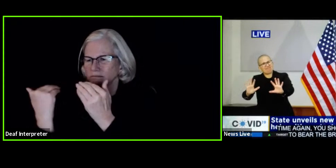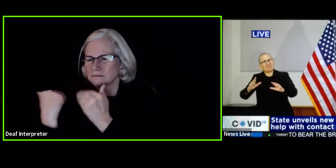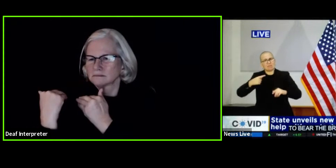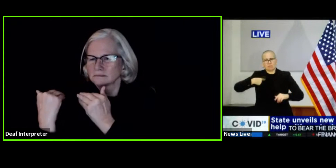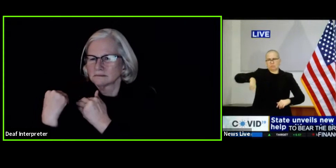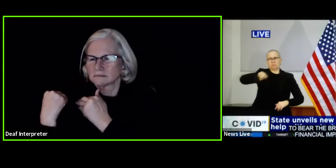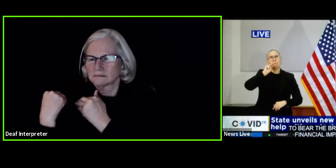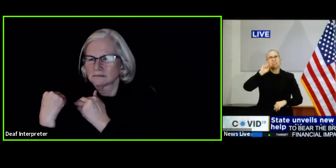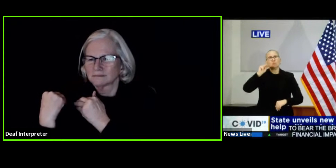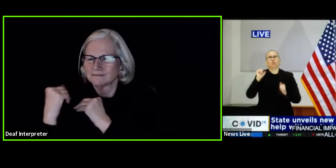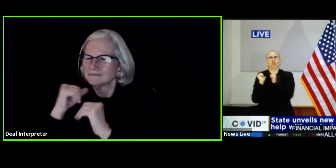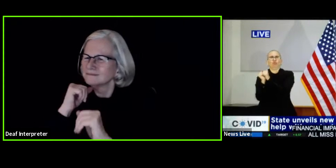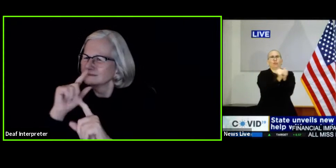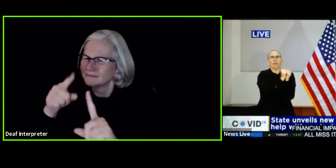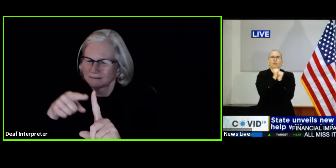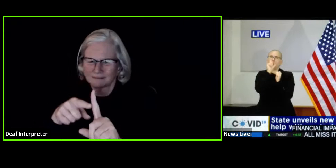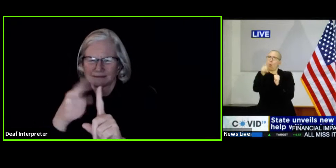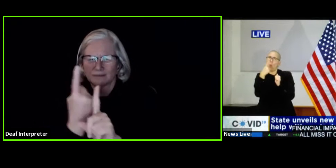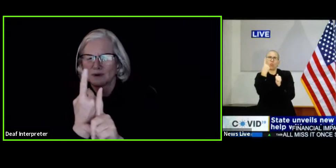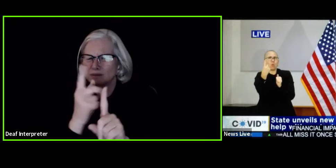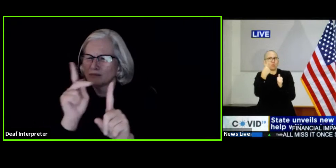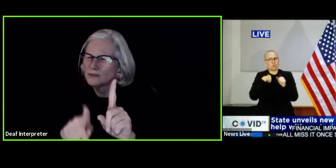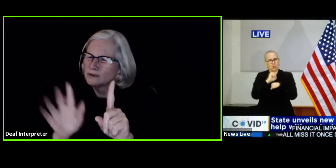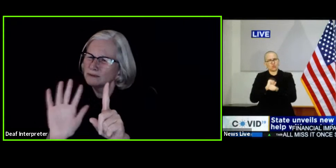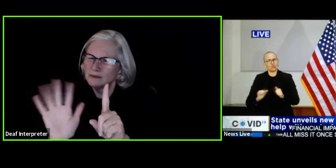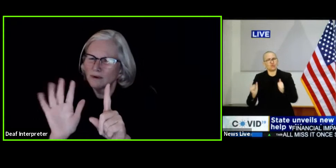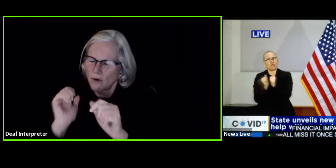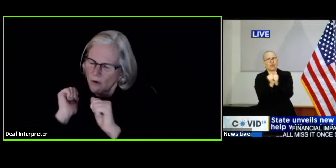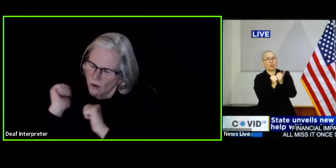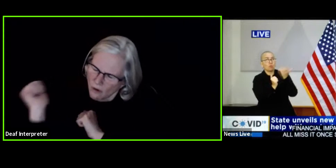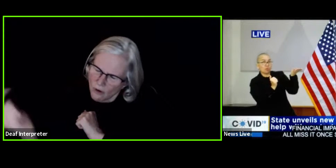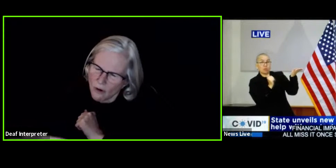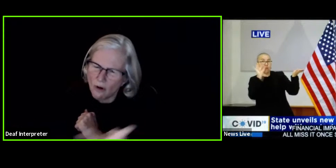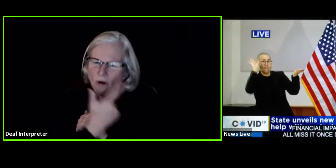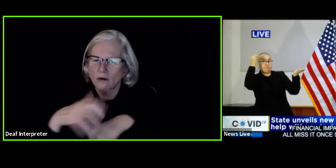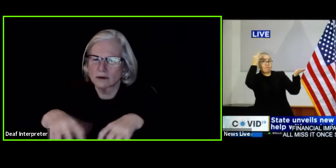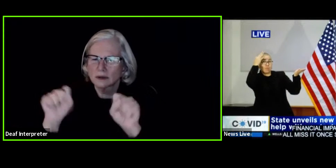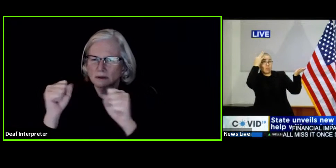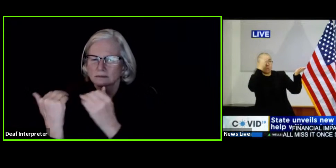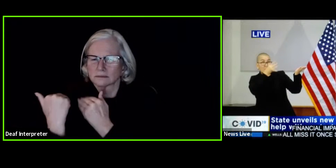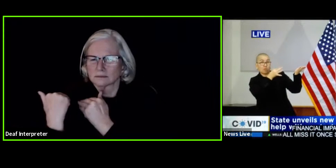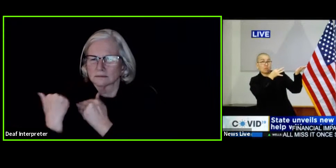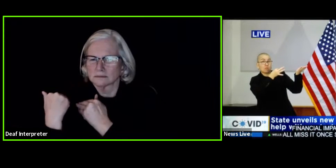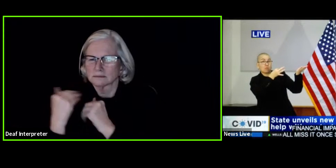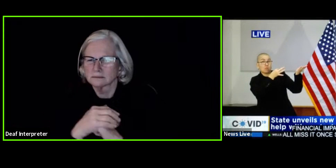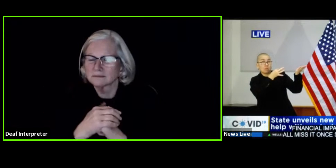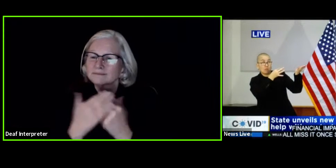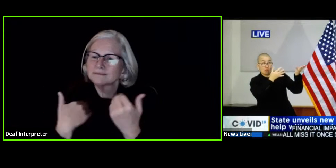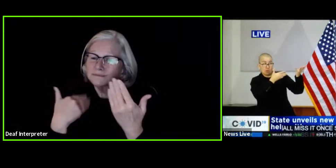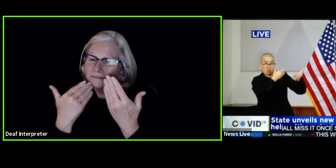TO DO THAT. AGAIN, I WOULD REITERATE TO OUR FEDERAL PARTNERS, TO THE OUTGOING ADMINISTRATION, AND TO THE INCOMING